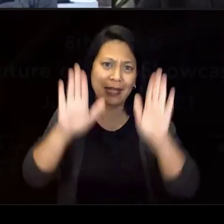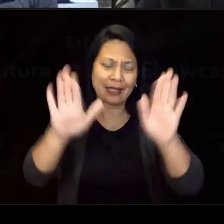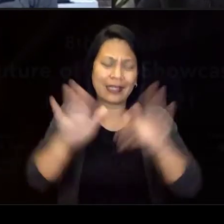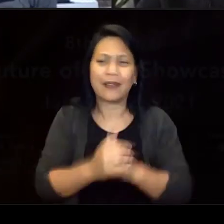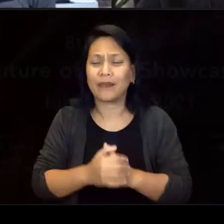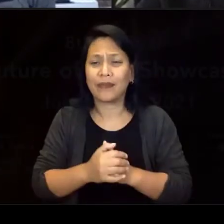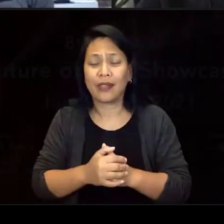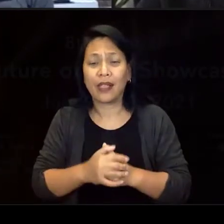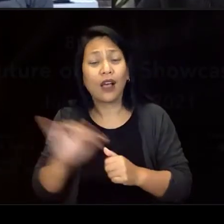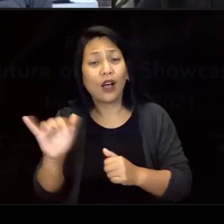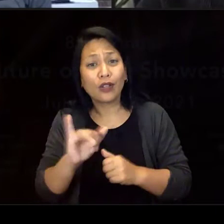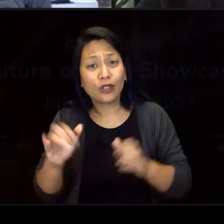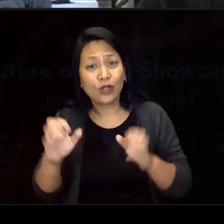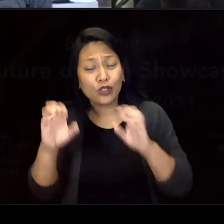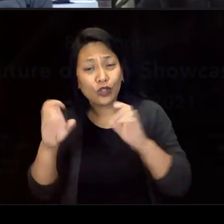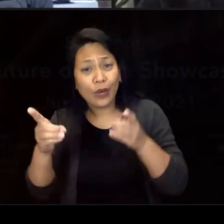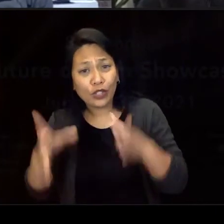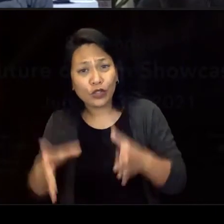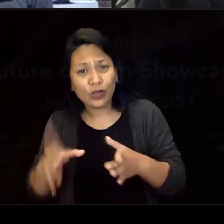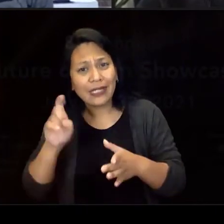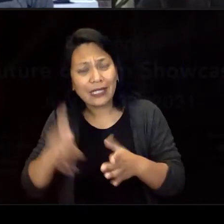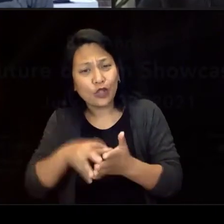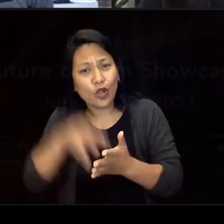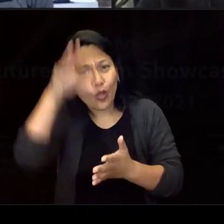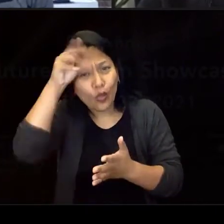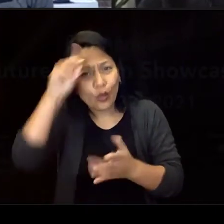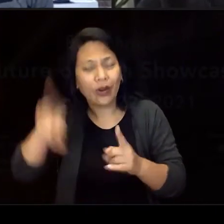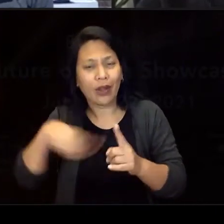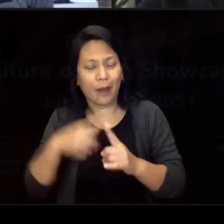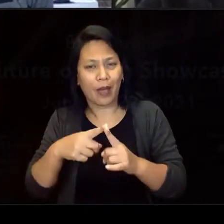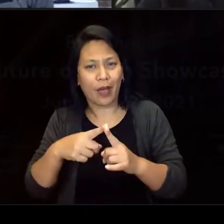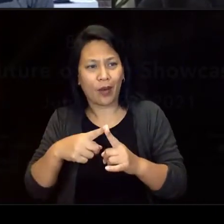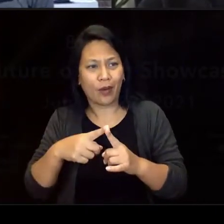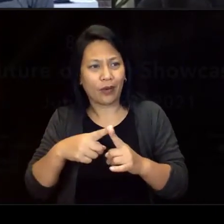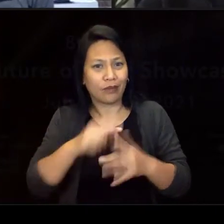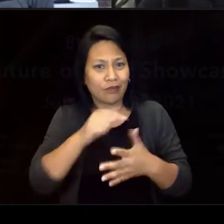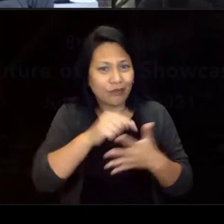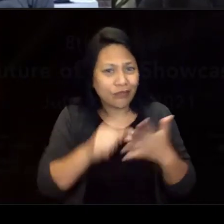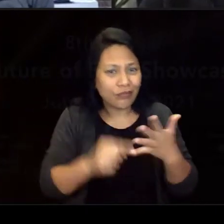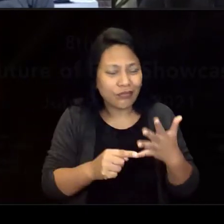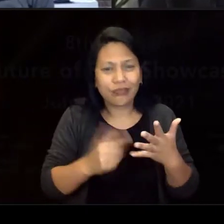in educating themselves in this stuff, so important. And, um, Yeah.